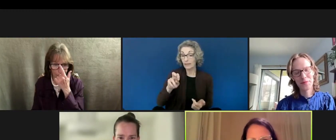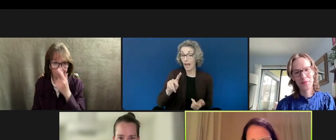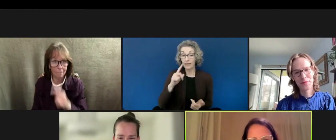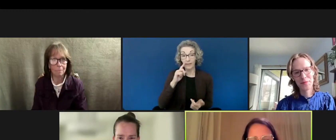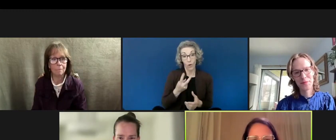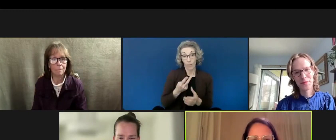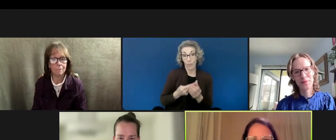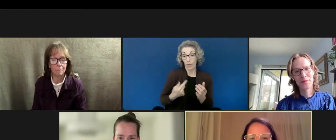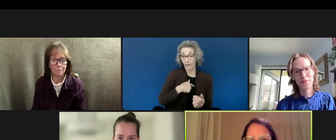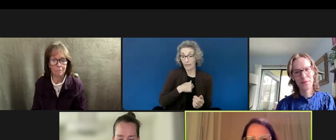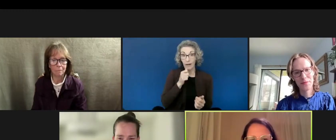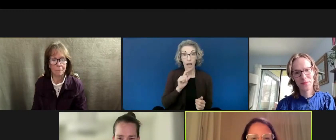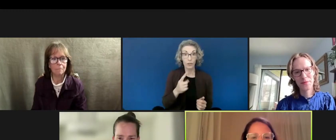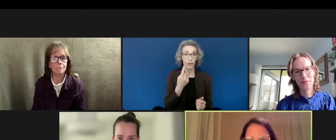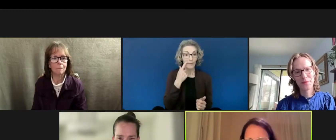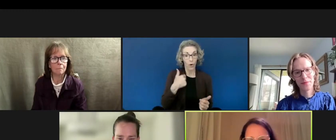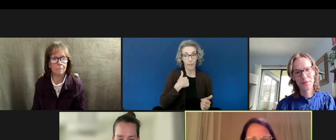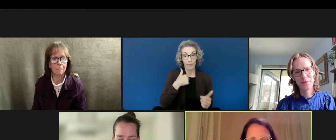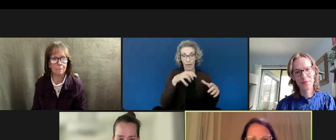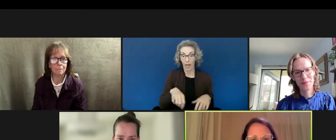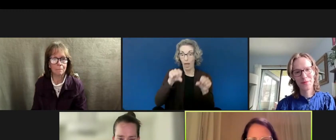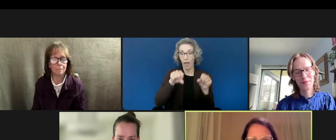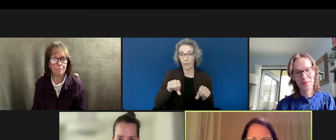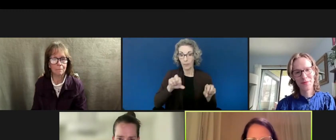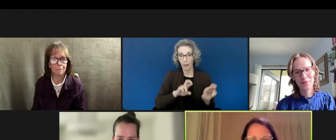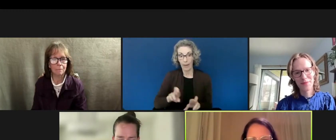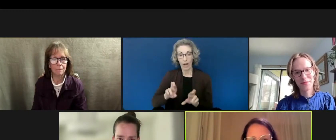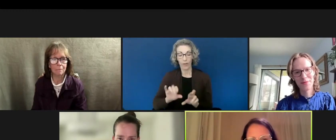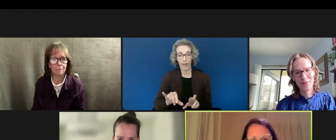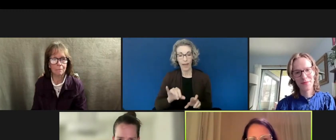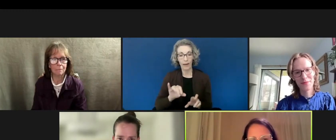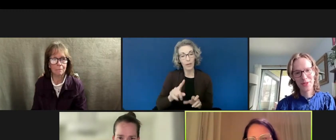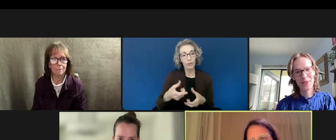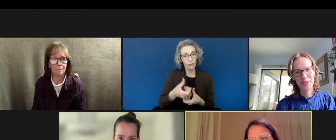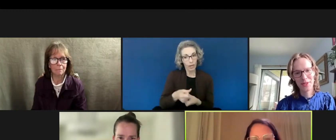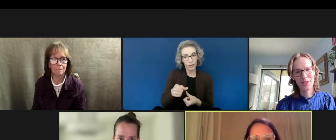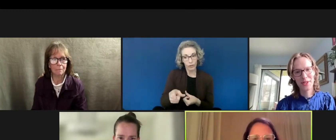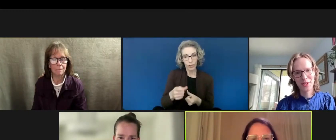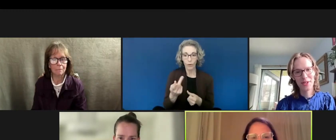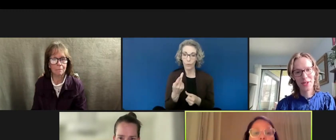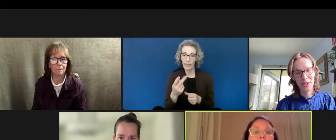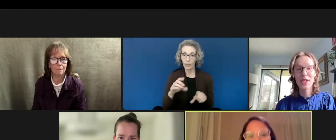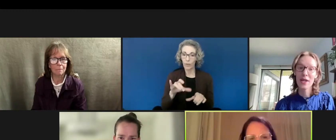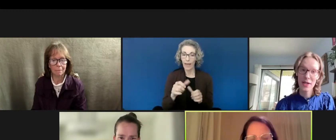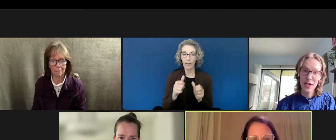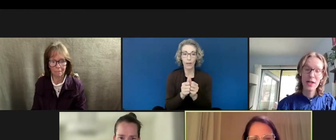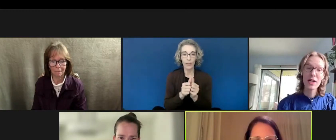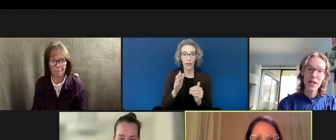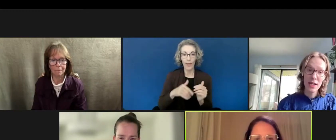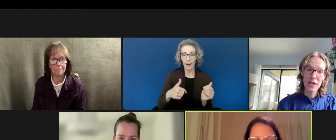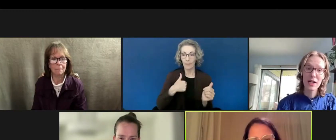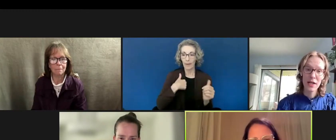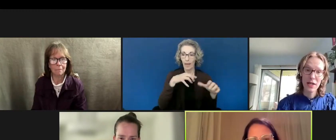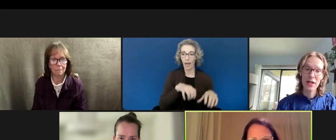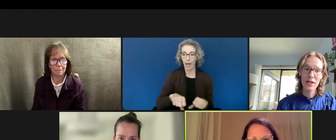And trusting her that she's with me, and we're doing it together, more than me responsible on her.